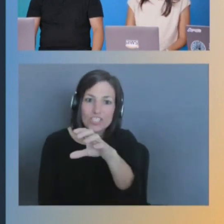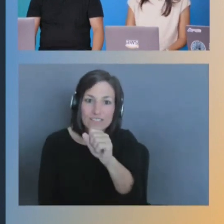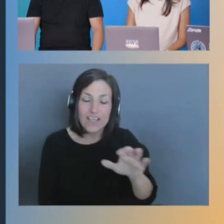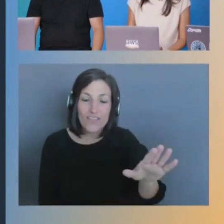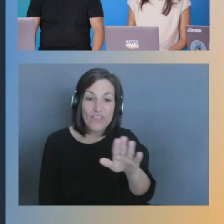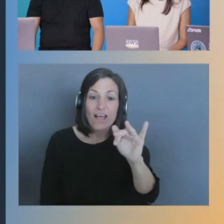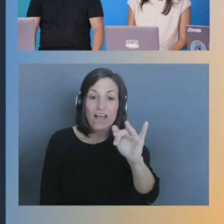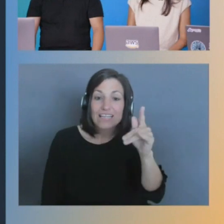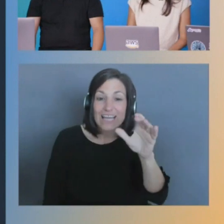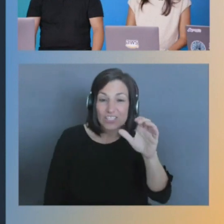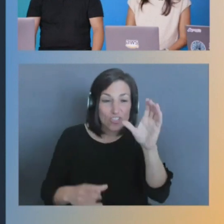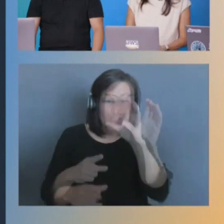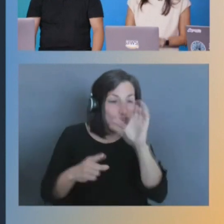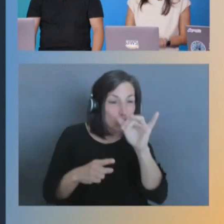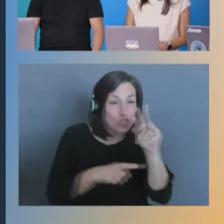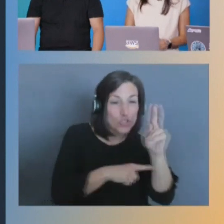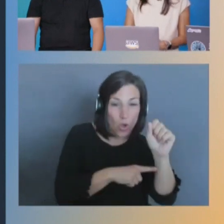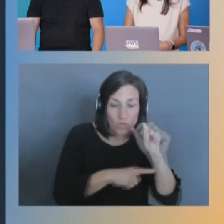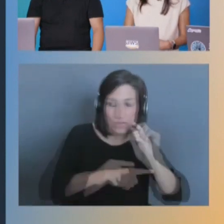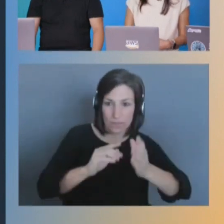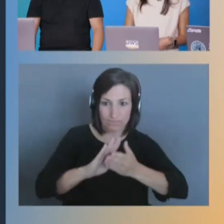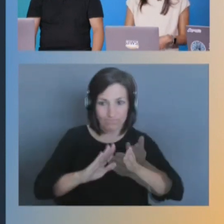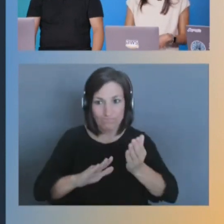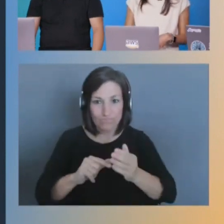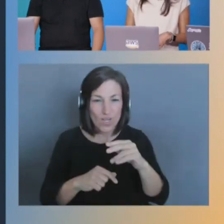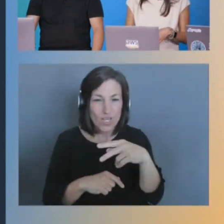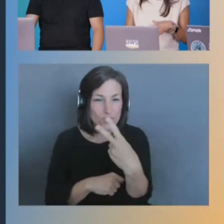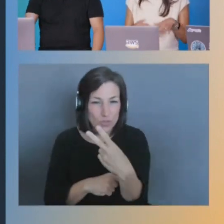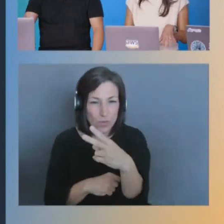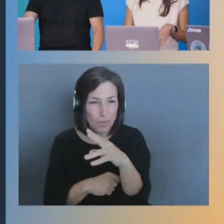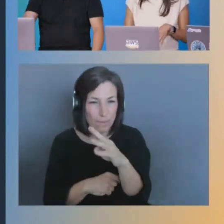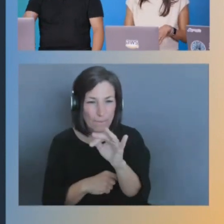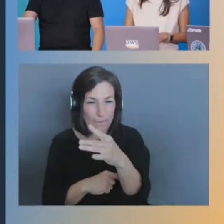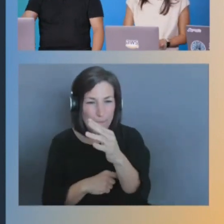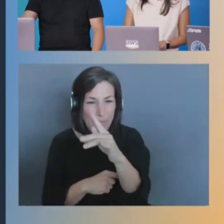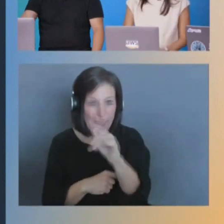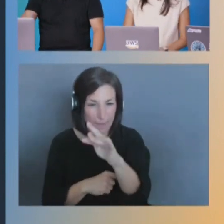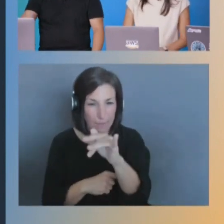which are processing two petabytes of ingested data per month, over to R6g instances,